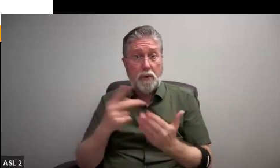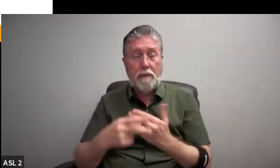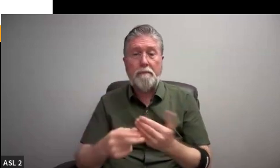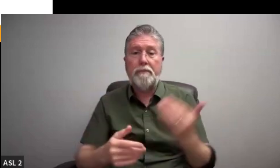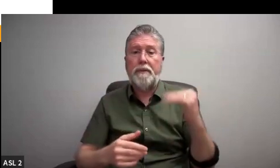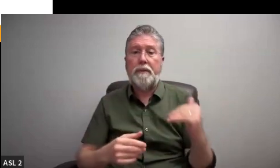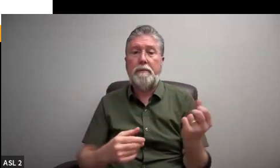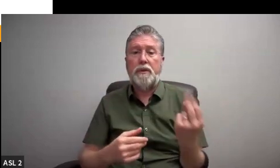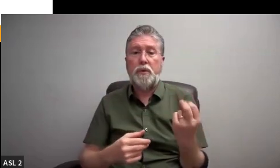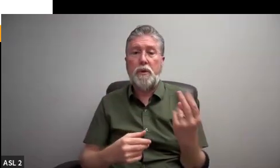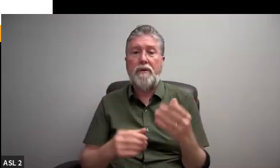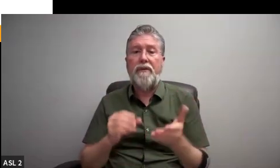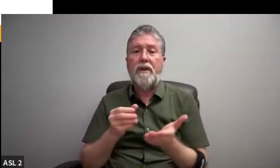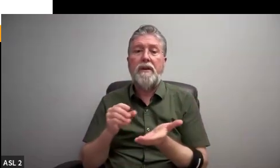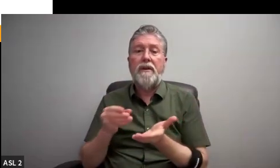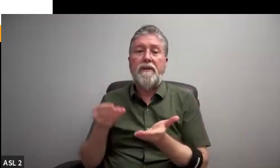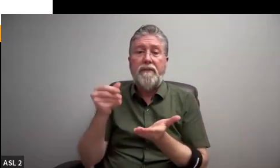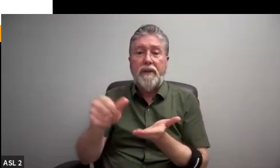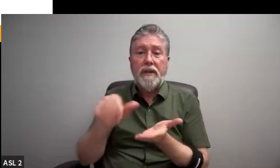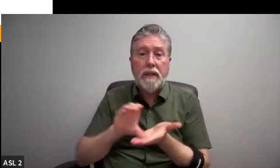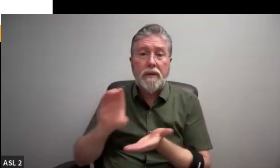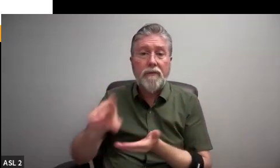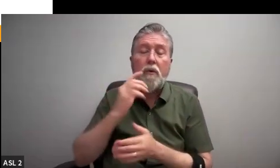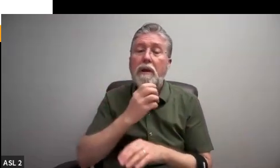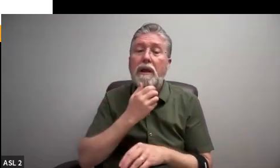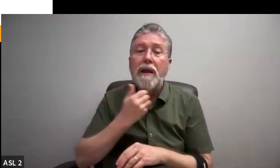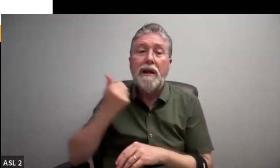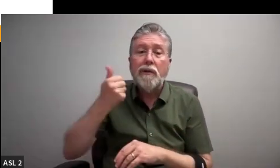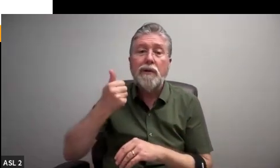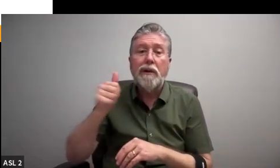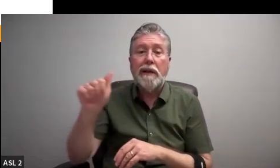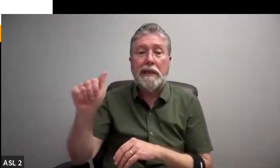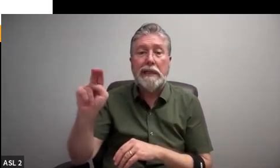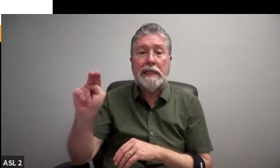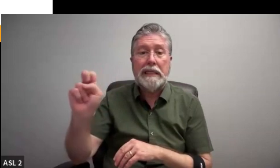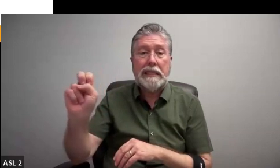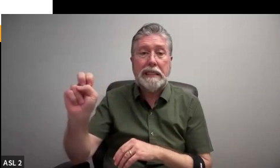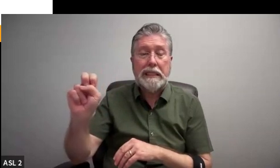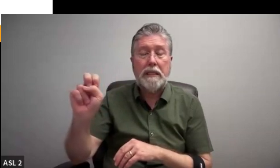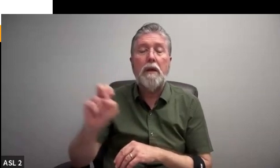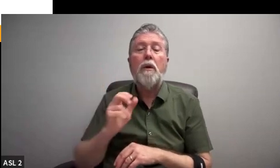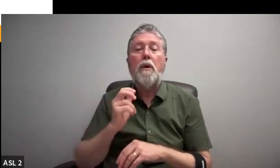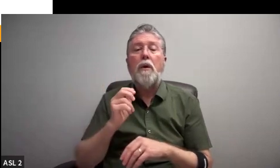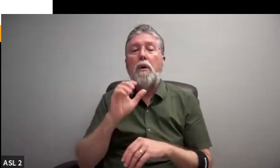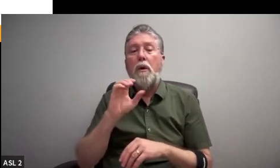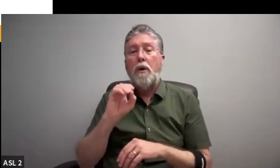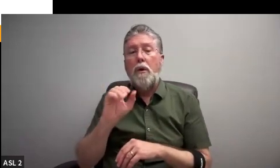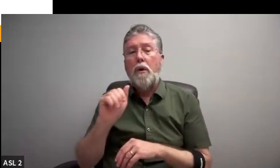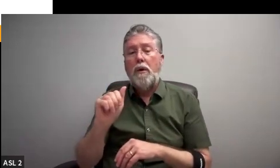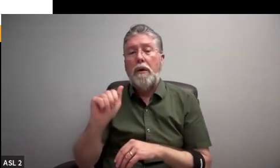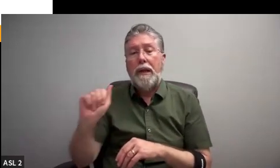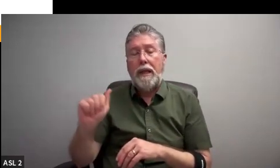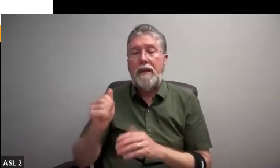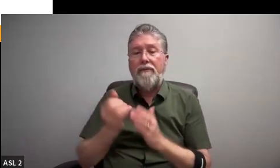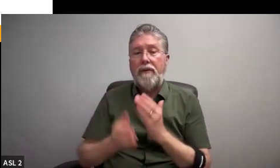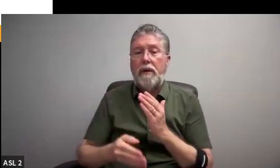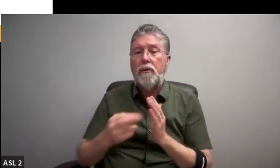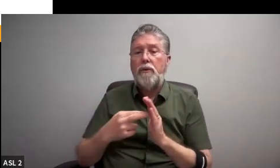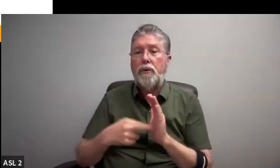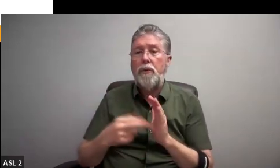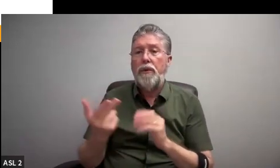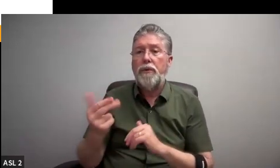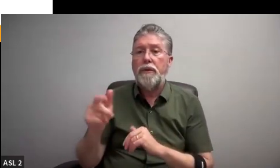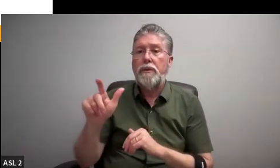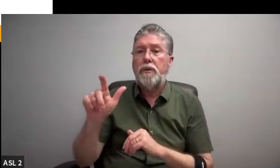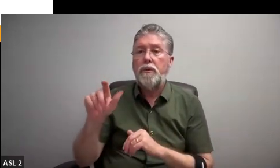funding allocation related to elder ANE. Older Americans Act final rule part 1321.27(k) requires